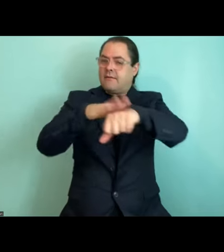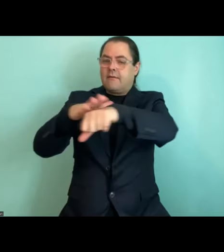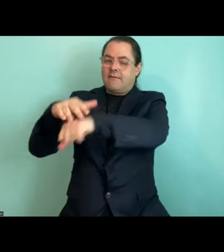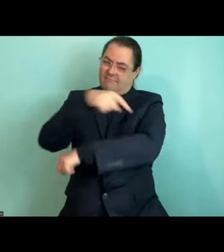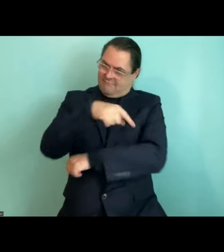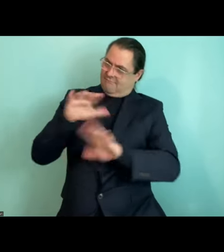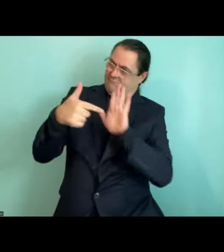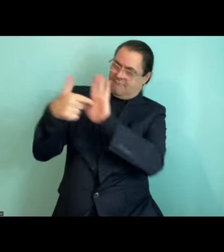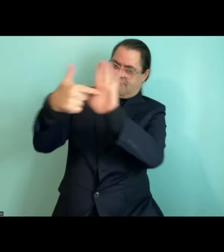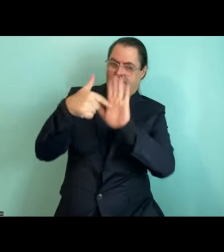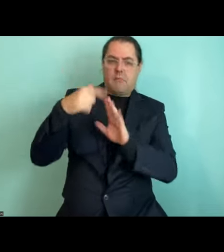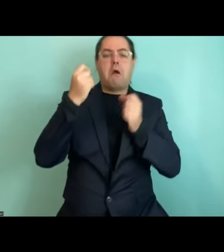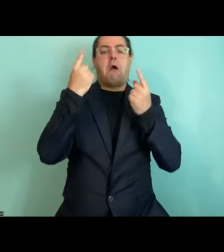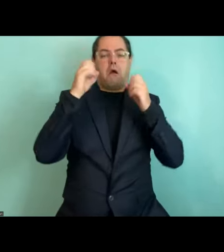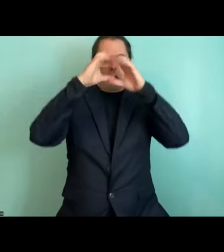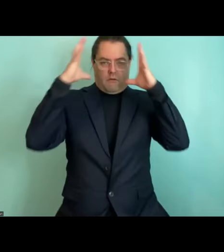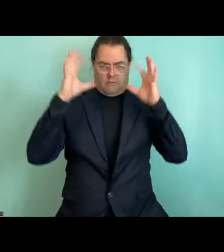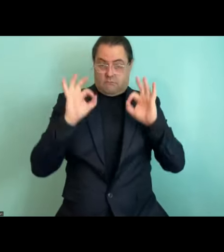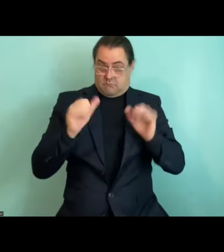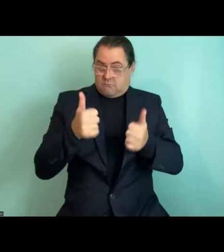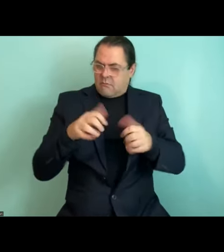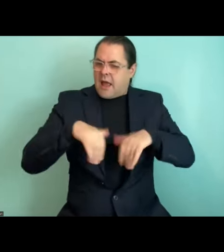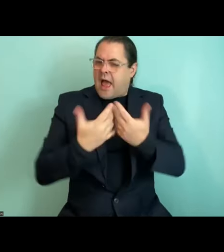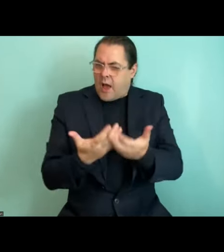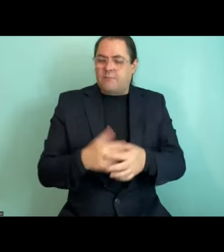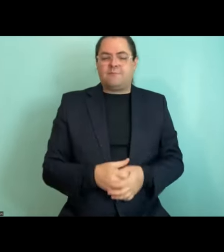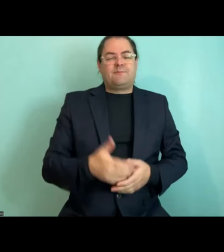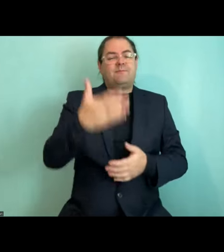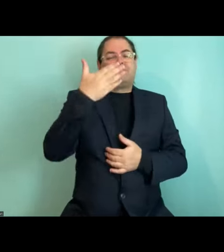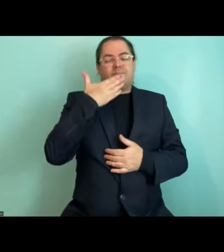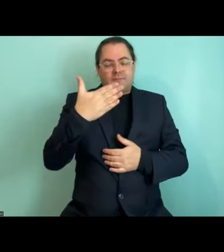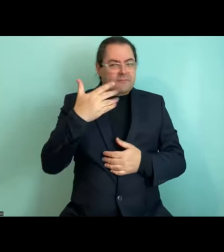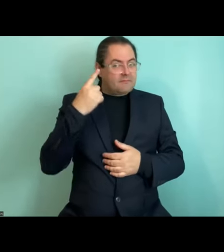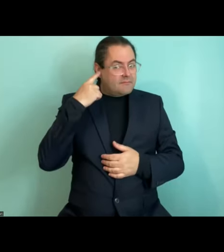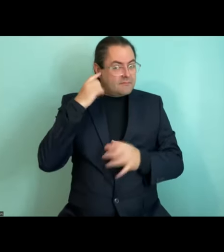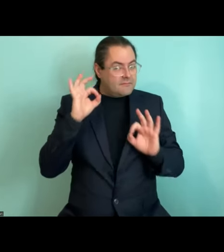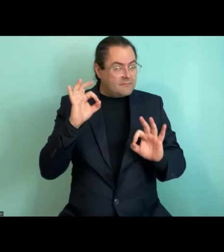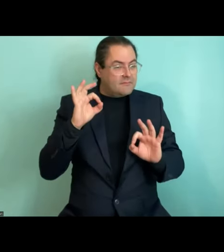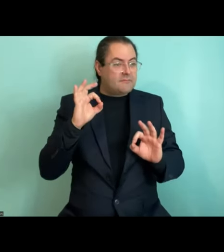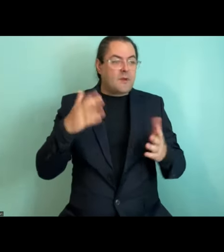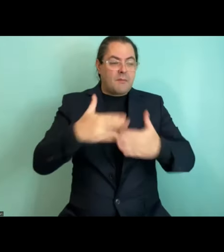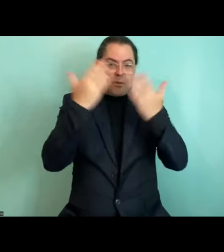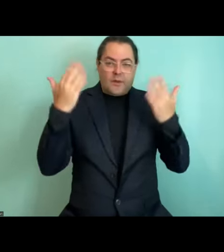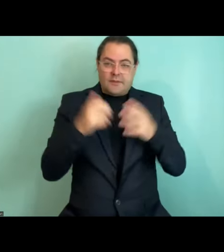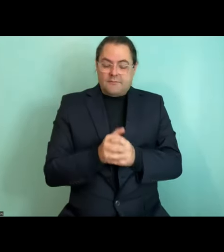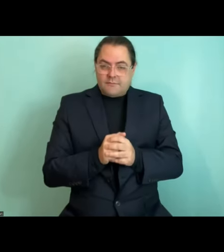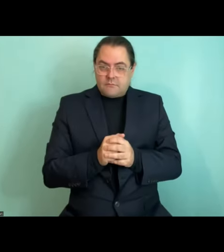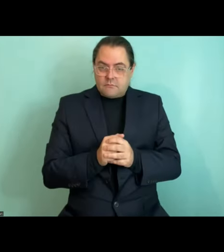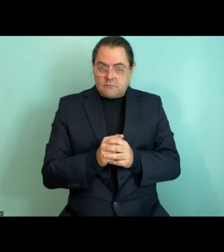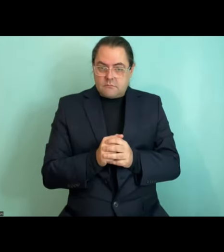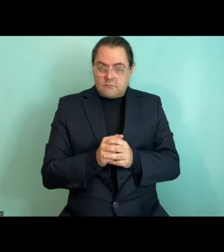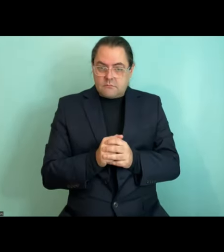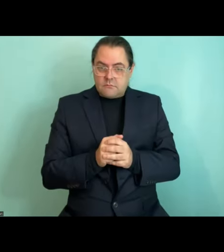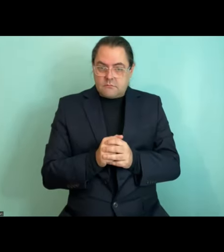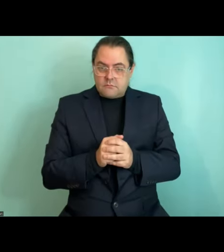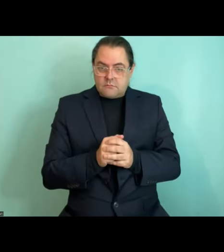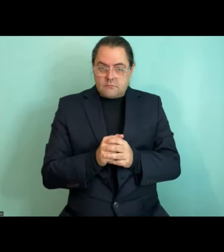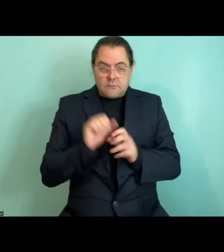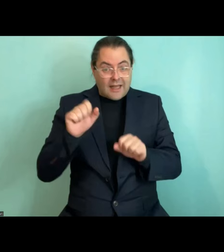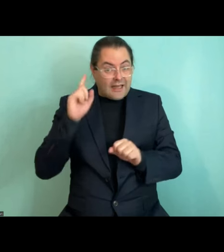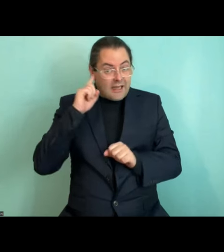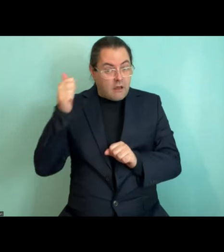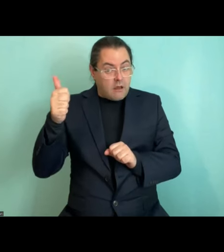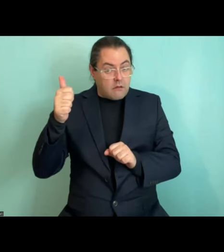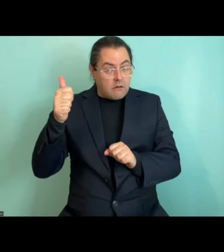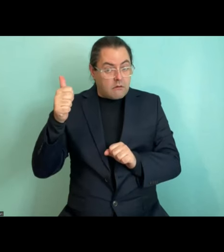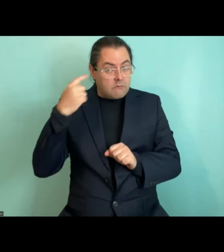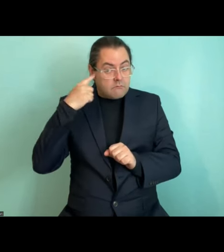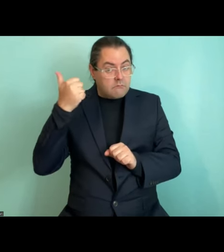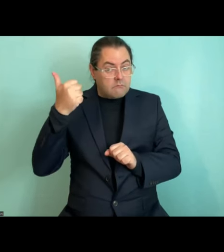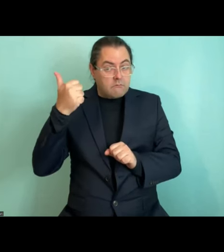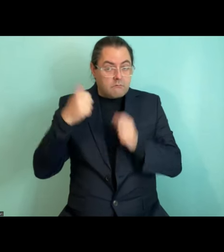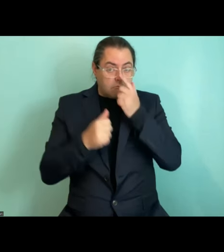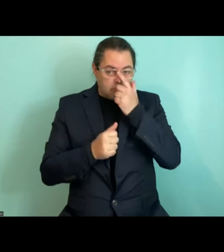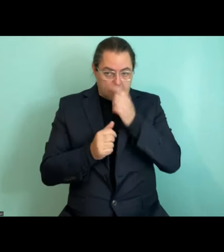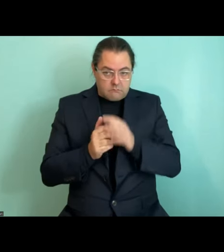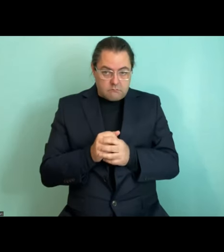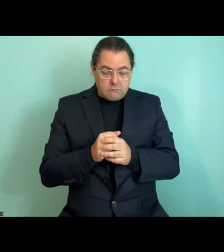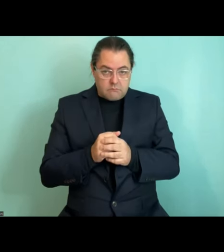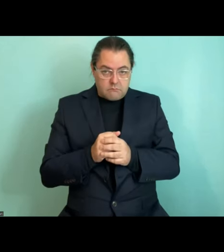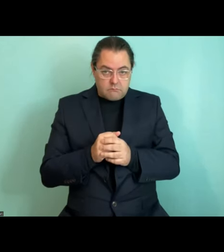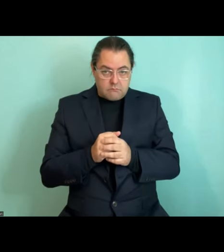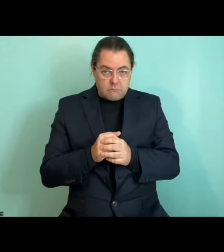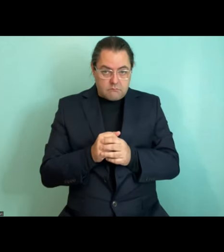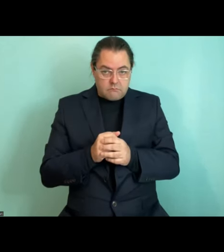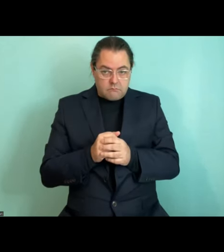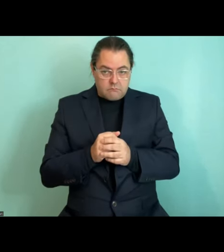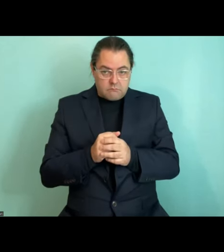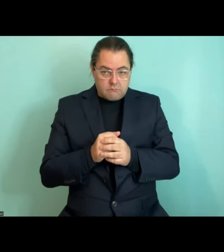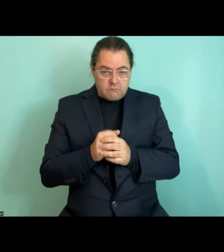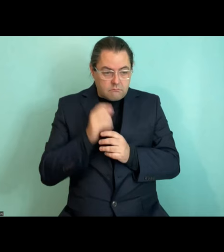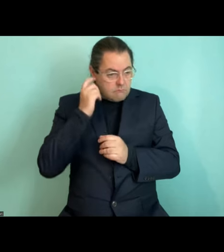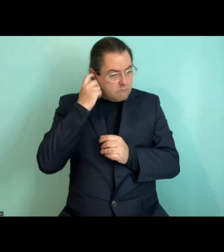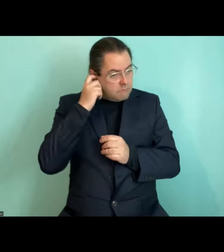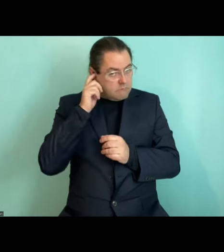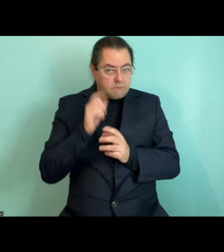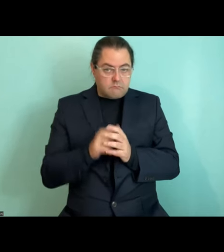take Hassan secret eberharter me see the collaborator, he saw our situation on the on the gap.